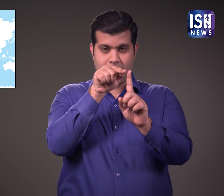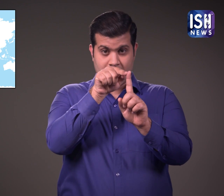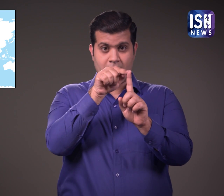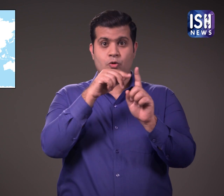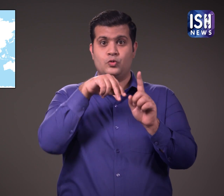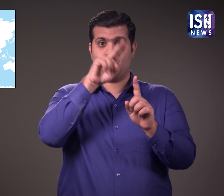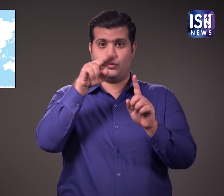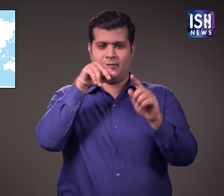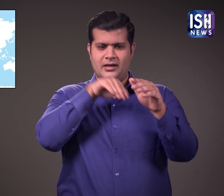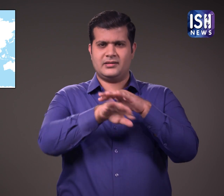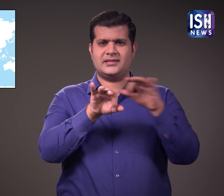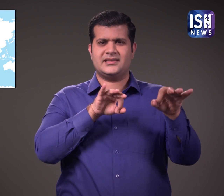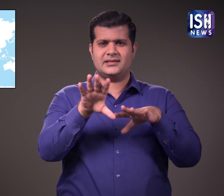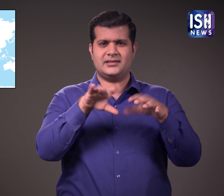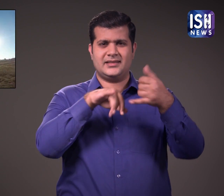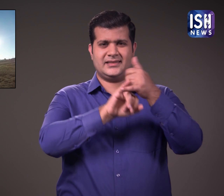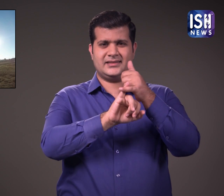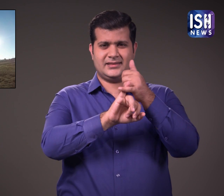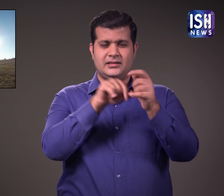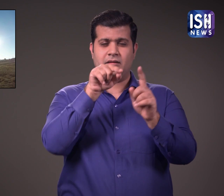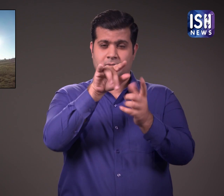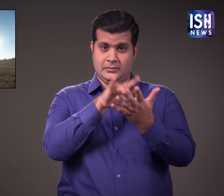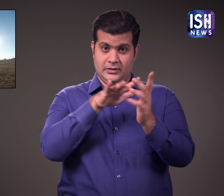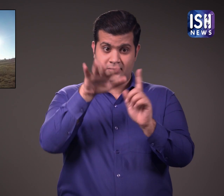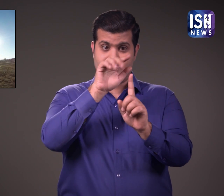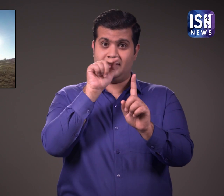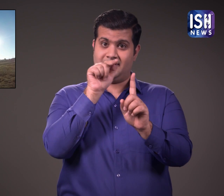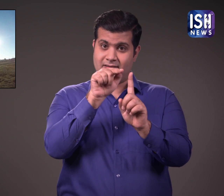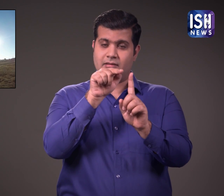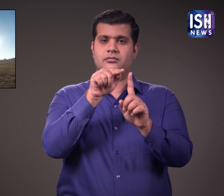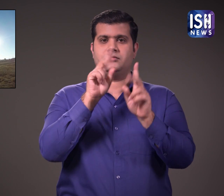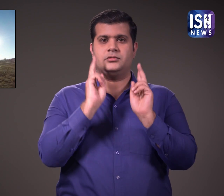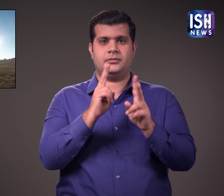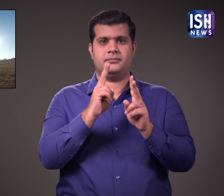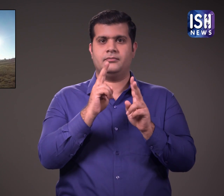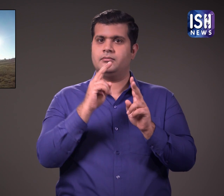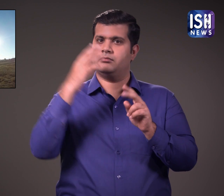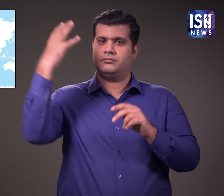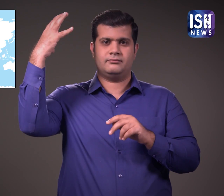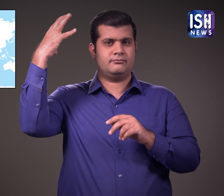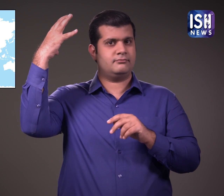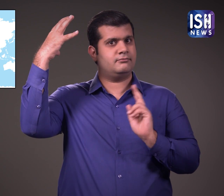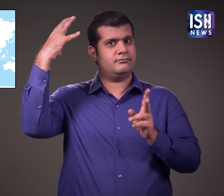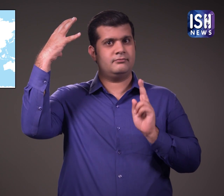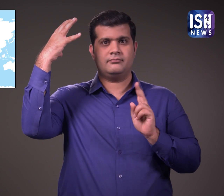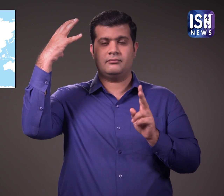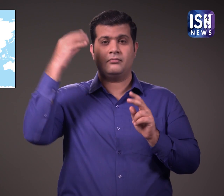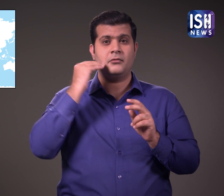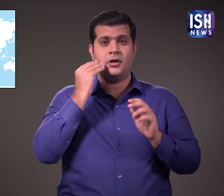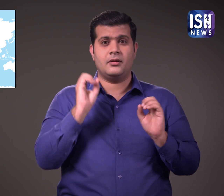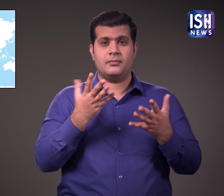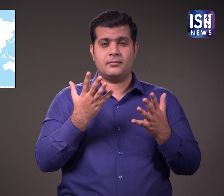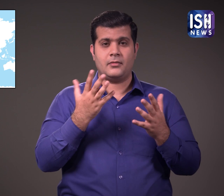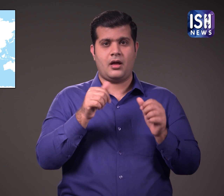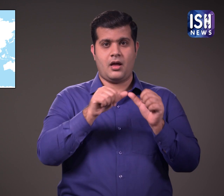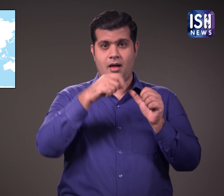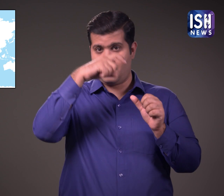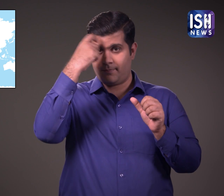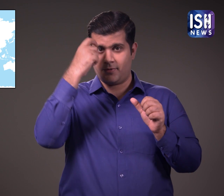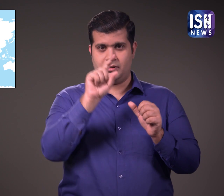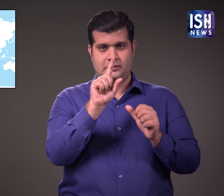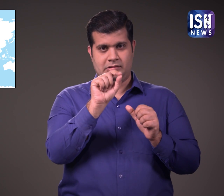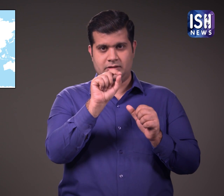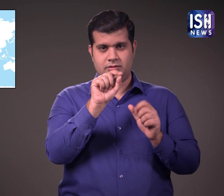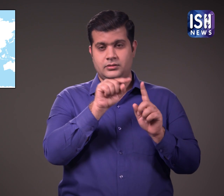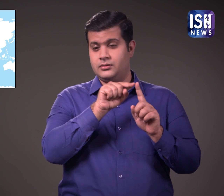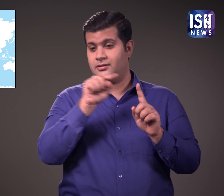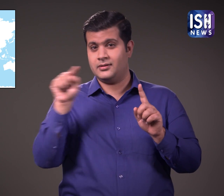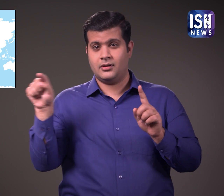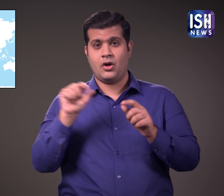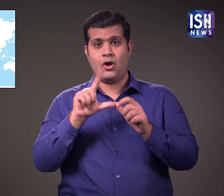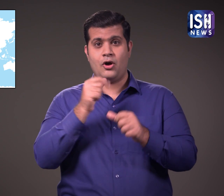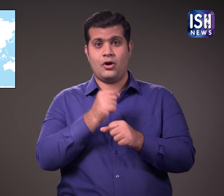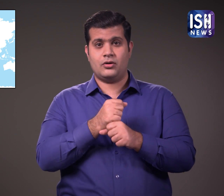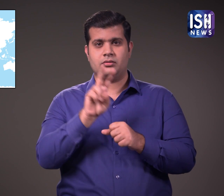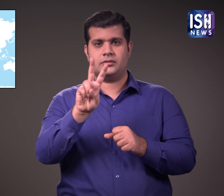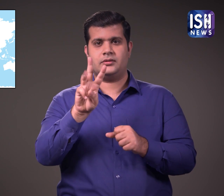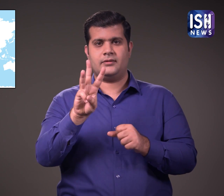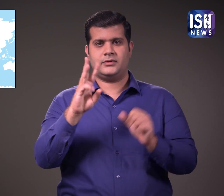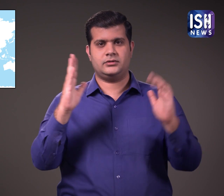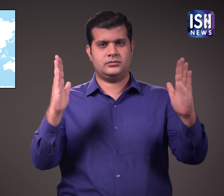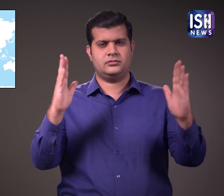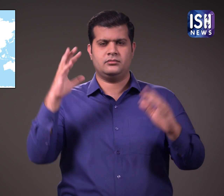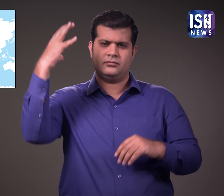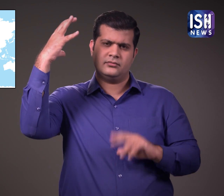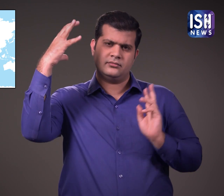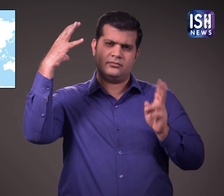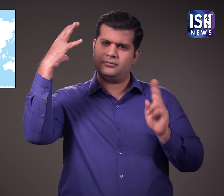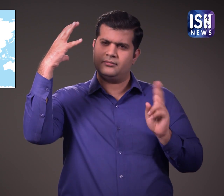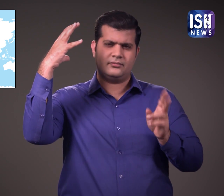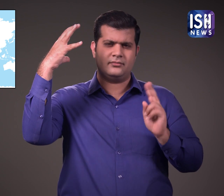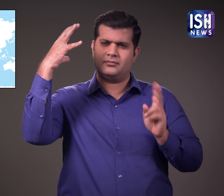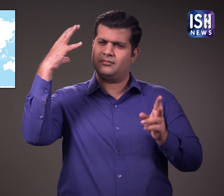In Svalbard, a city in Norway the sun shines continuously from April 10 to August 23.